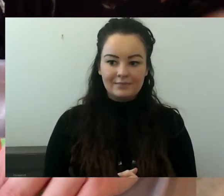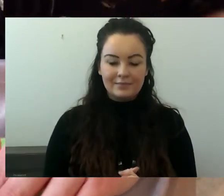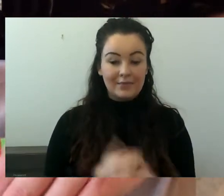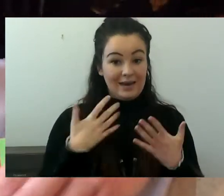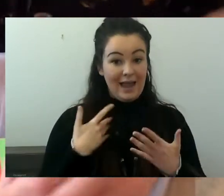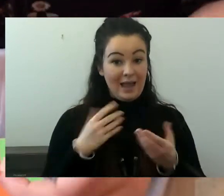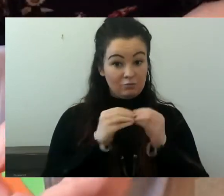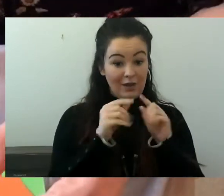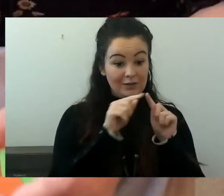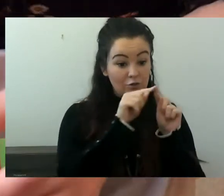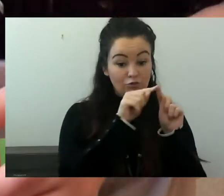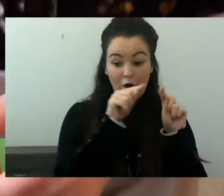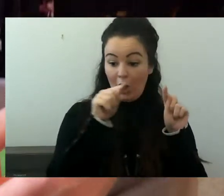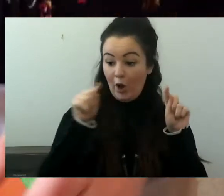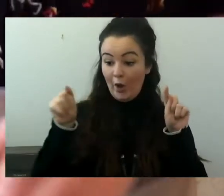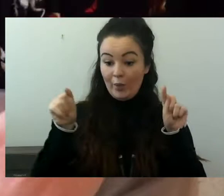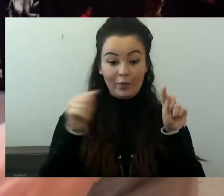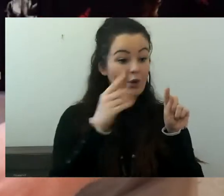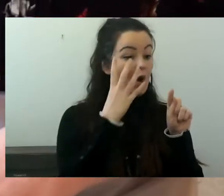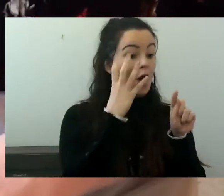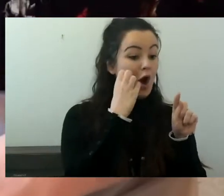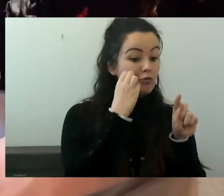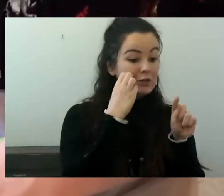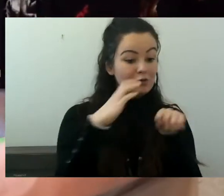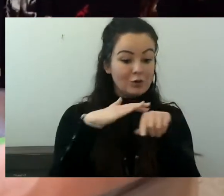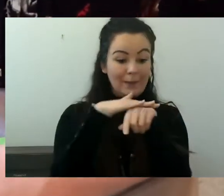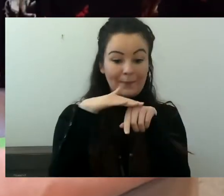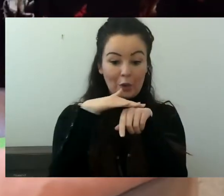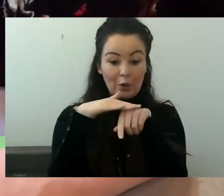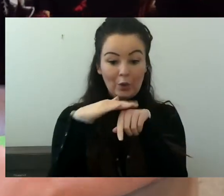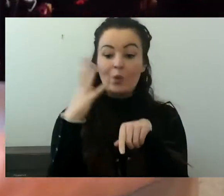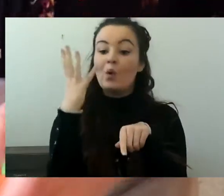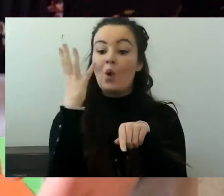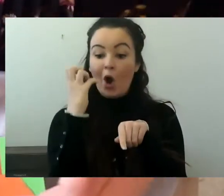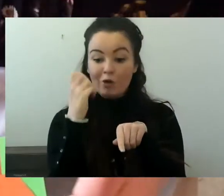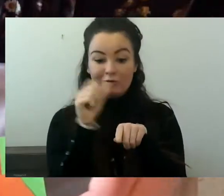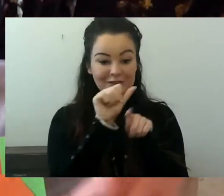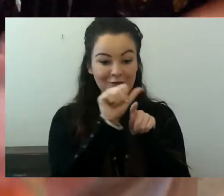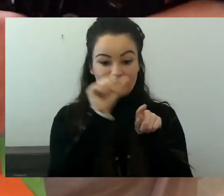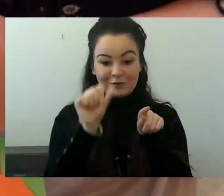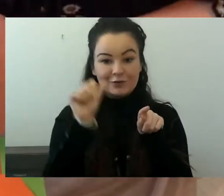and I'm going to do a row. I'm going to do orange bricks and blue bricks and orange